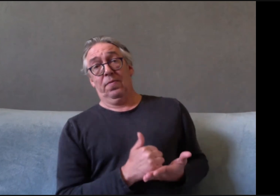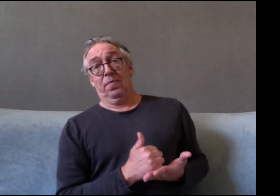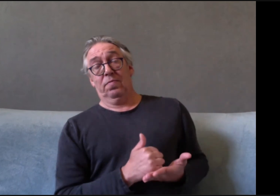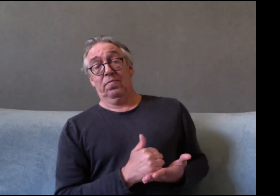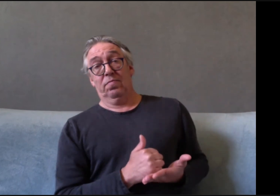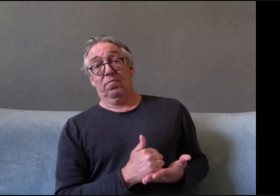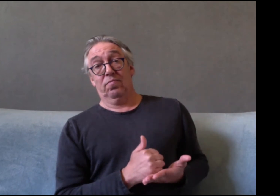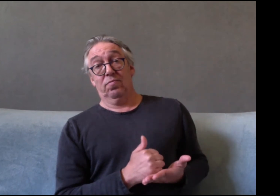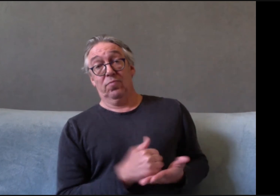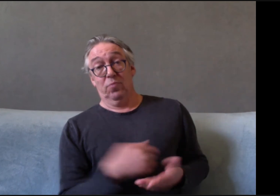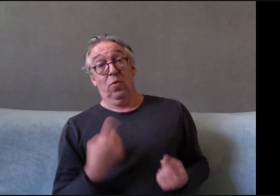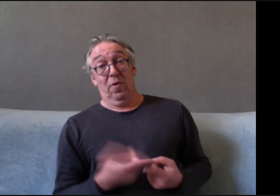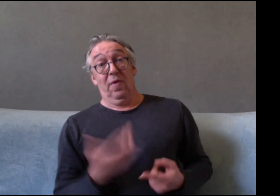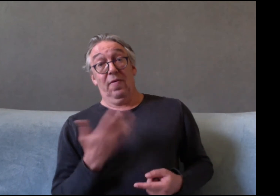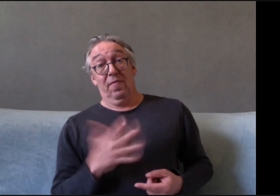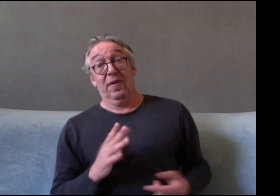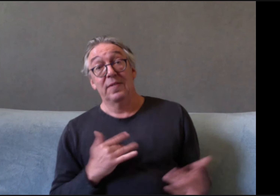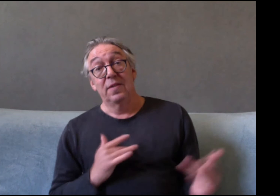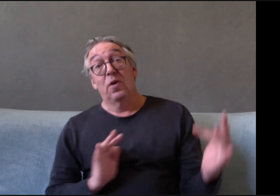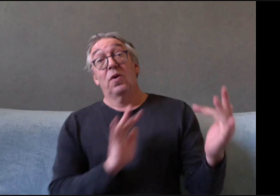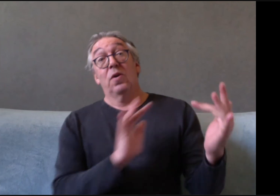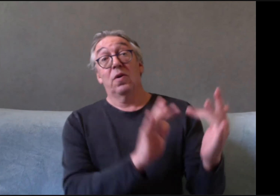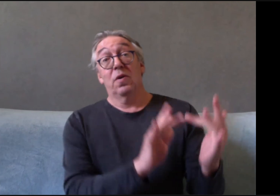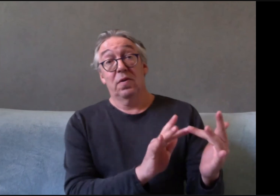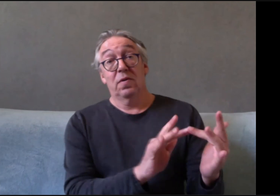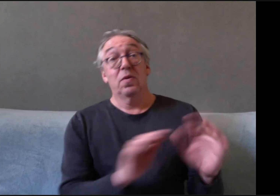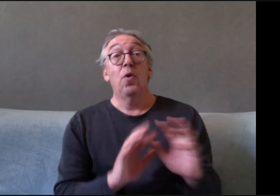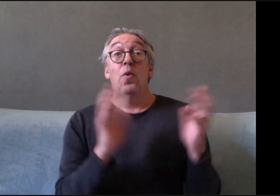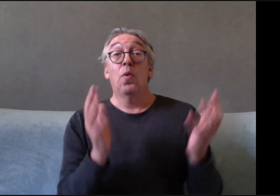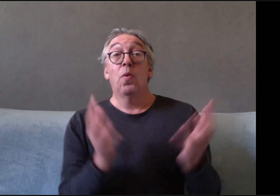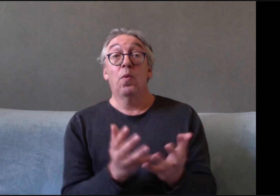trying to avoid discrimination in triage.